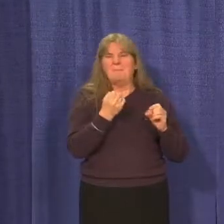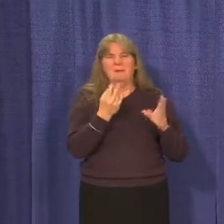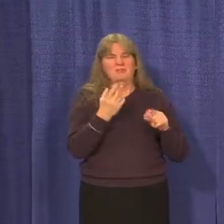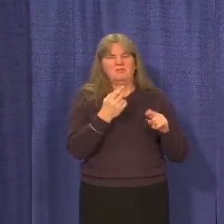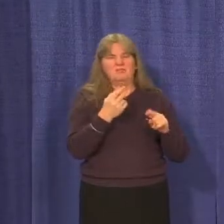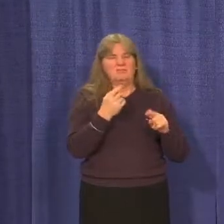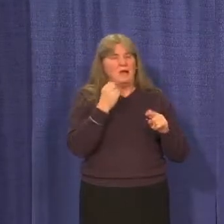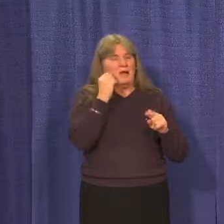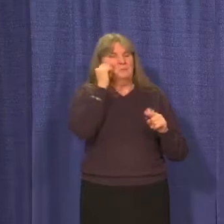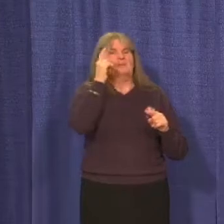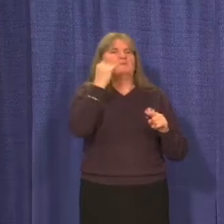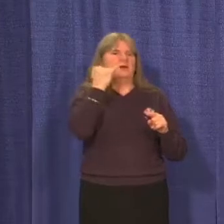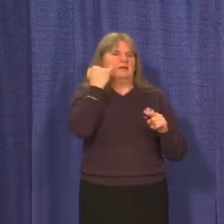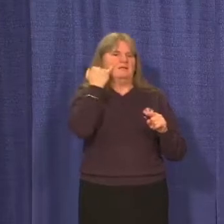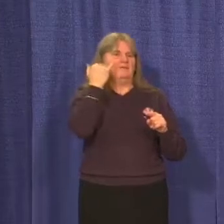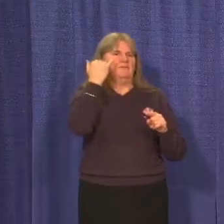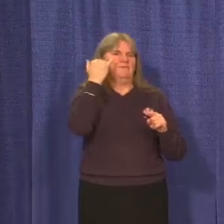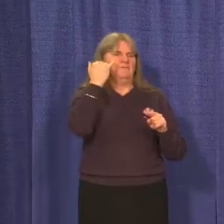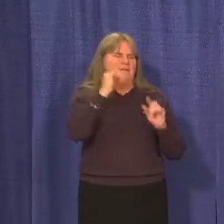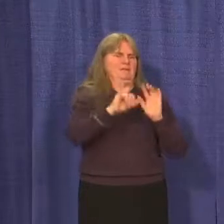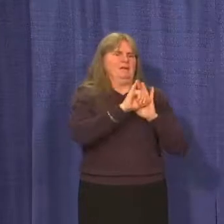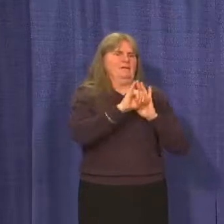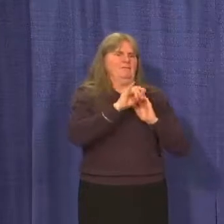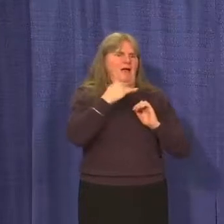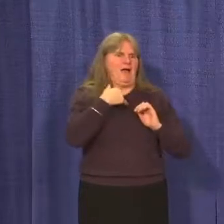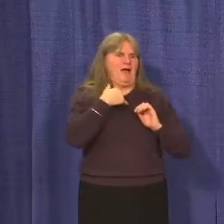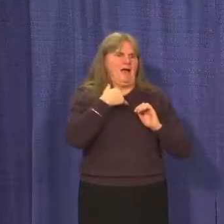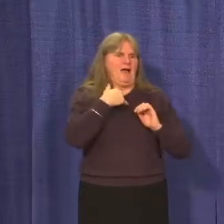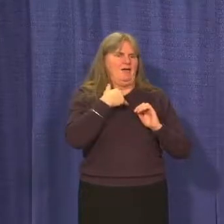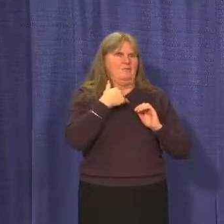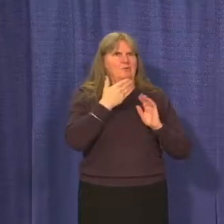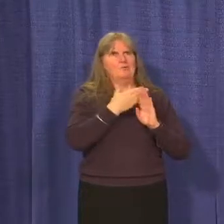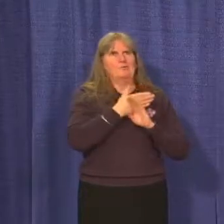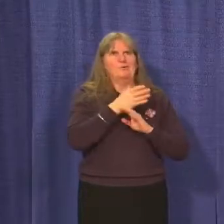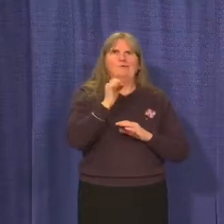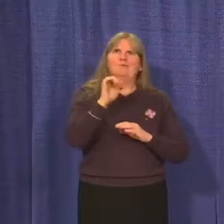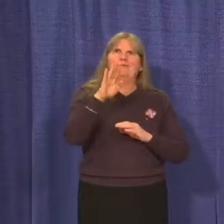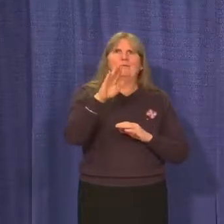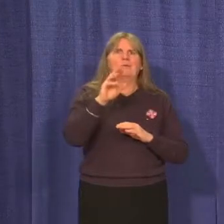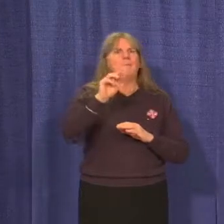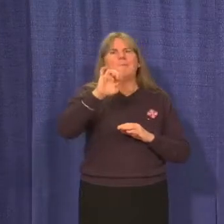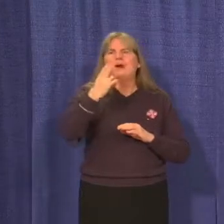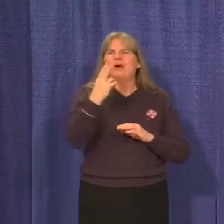significant activity before February, March.